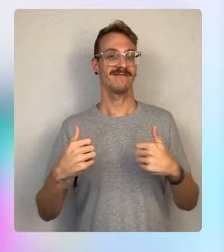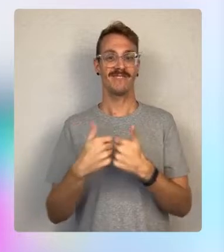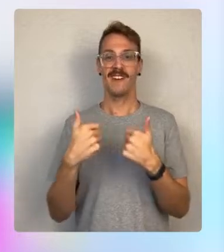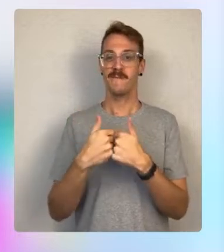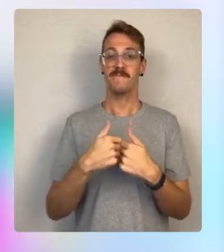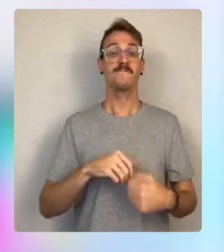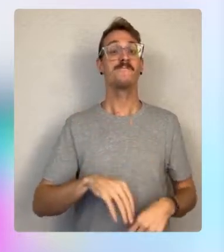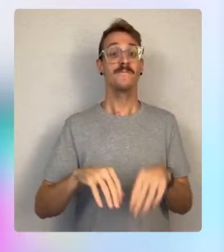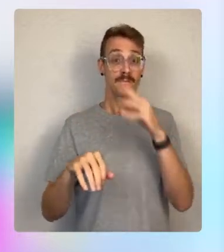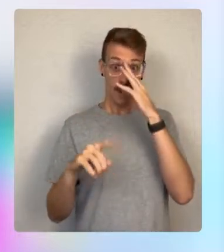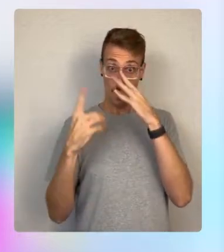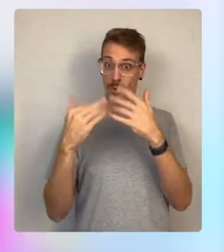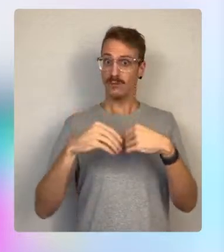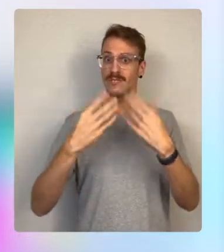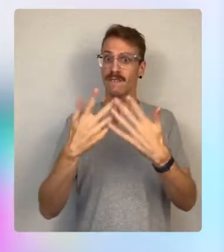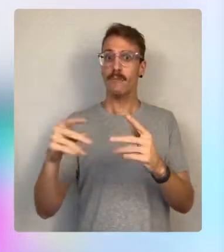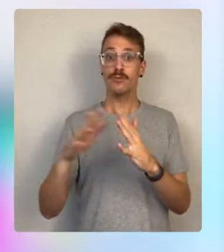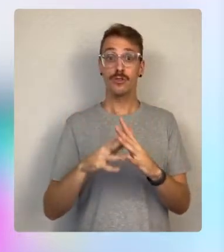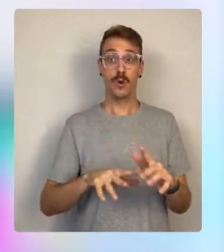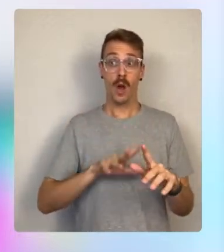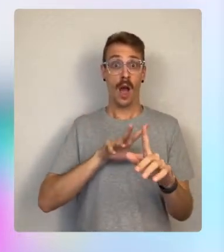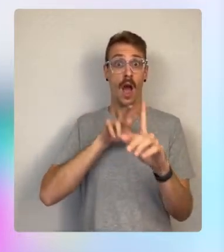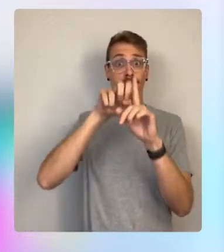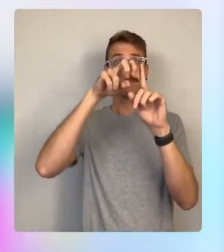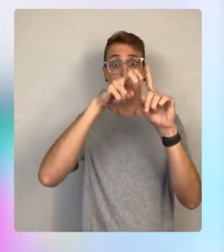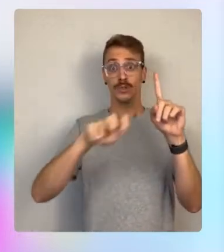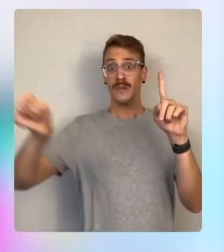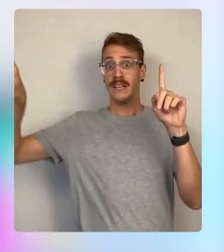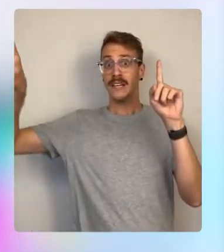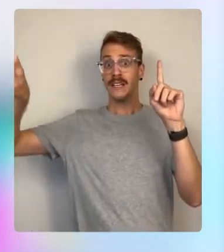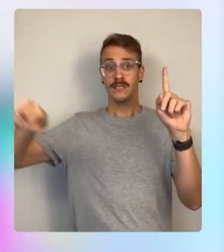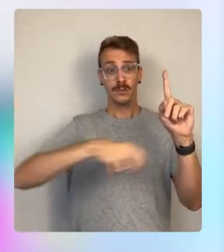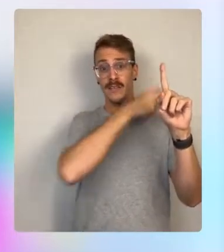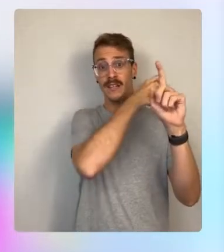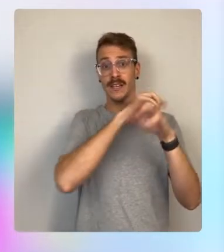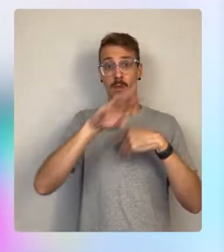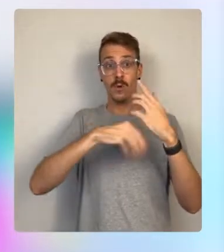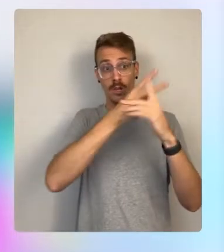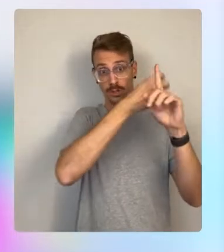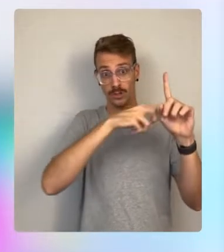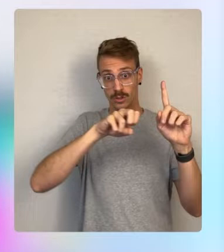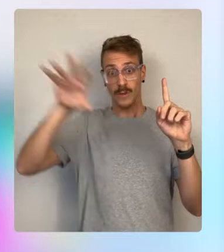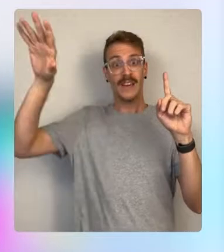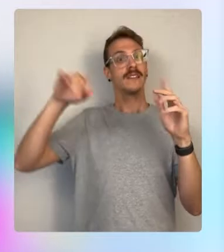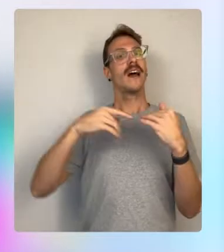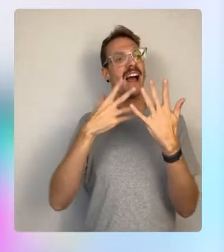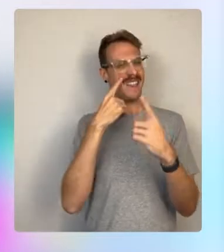the ability to swing around these buildings and reach different areas. I think something like a grappling hook could work really well.